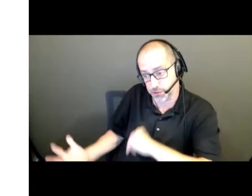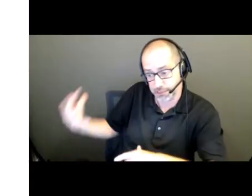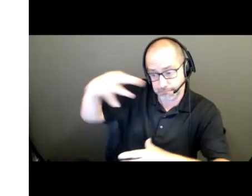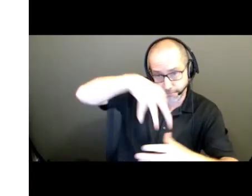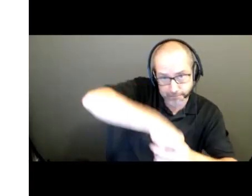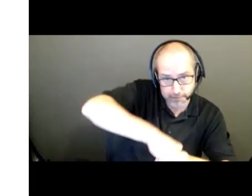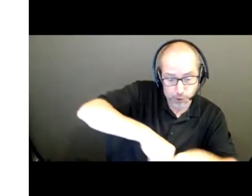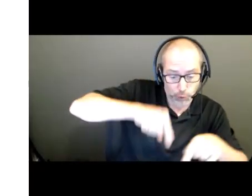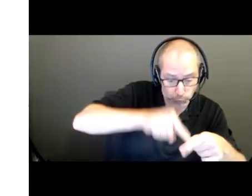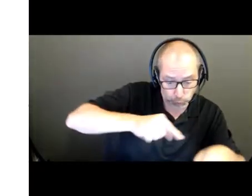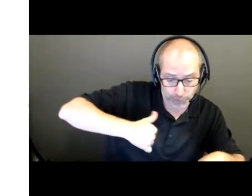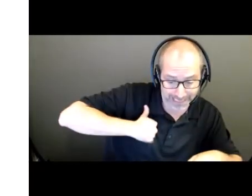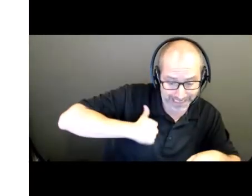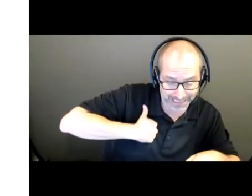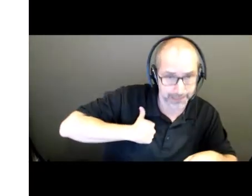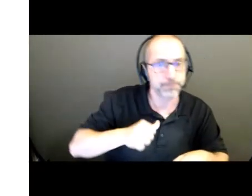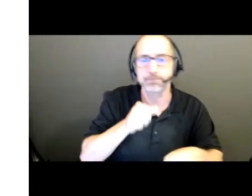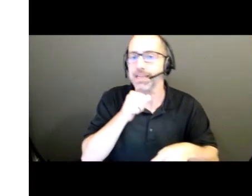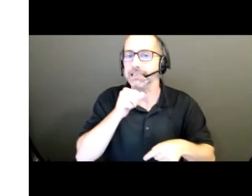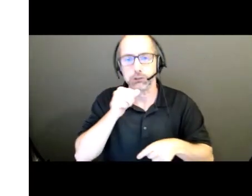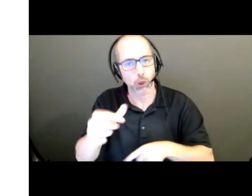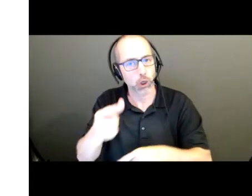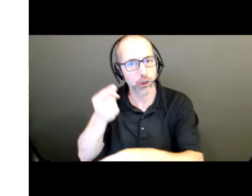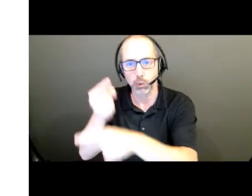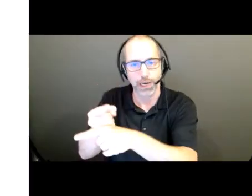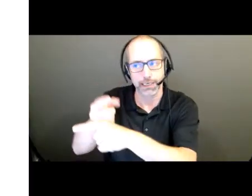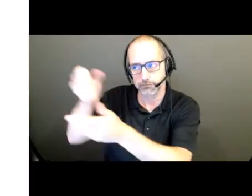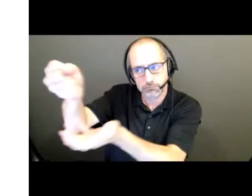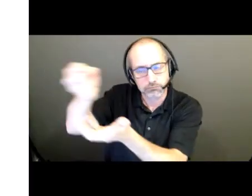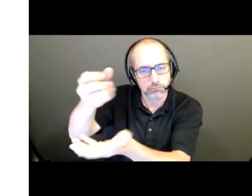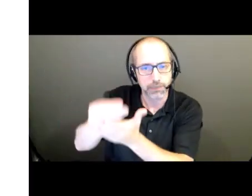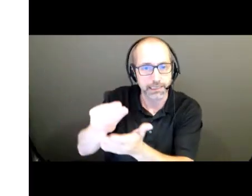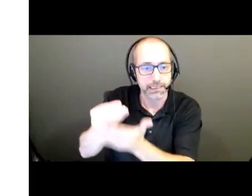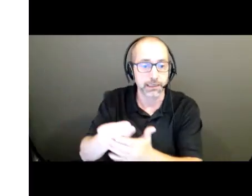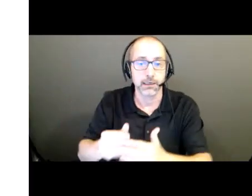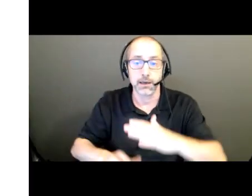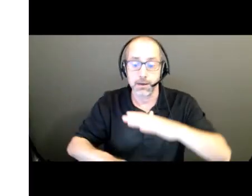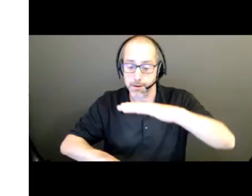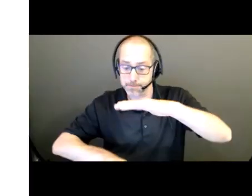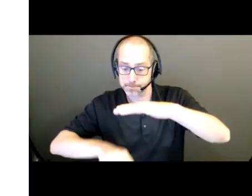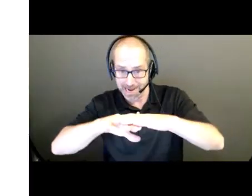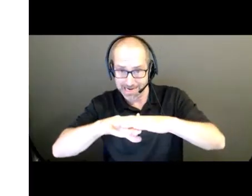apply to your situation. The maximum grant amount per application is $20,000.